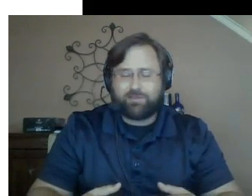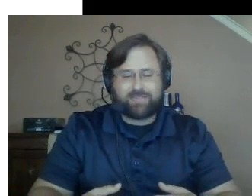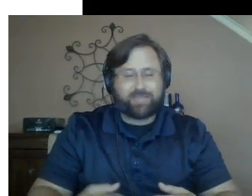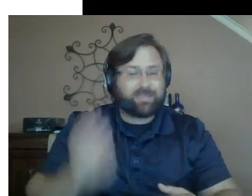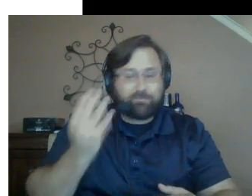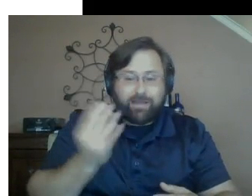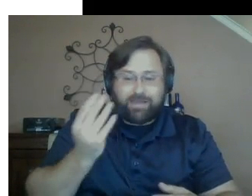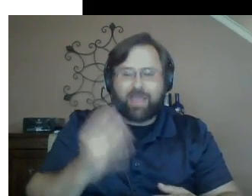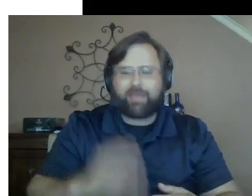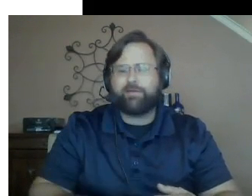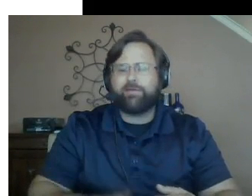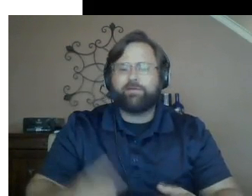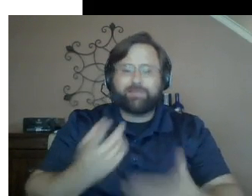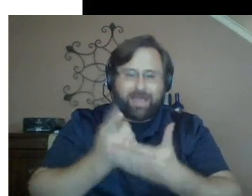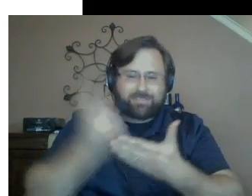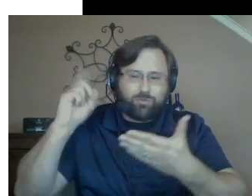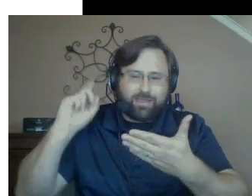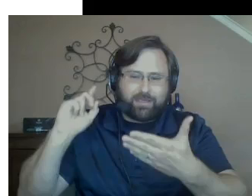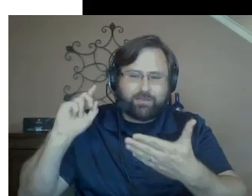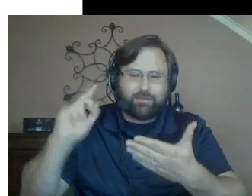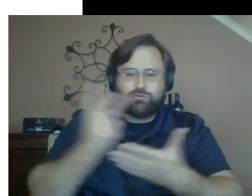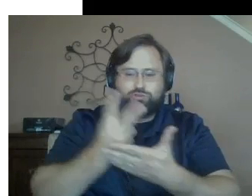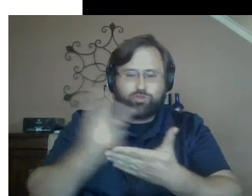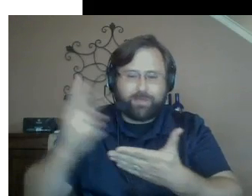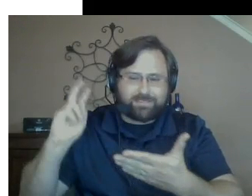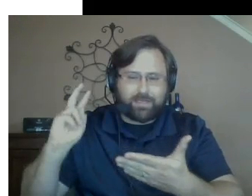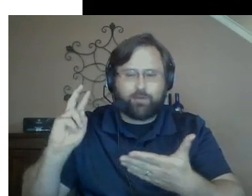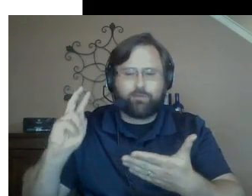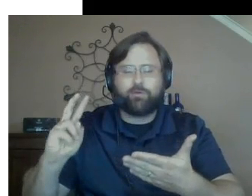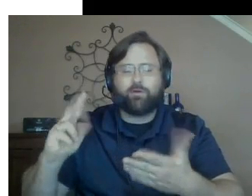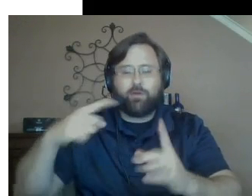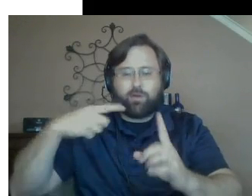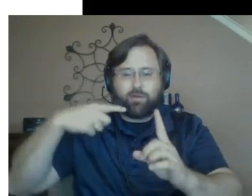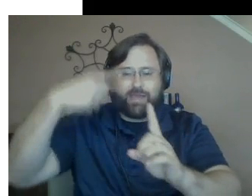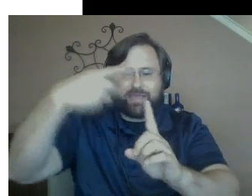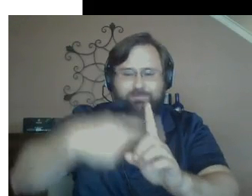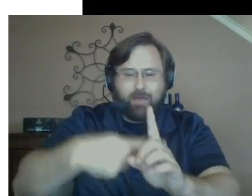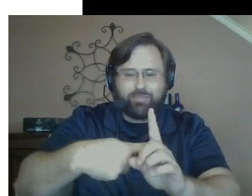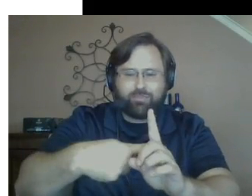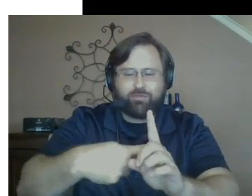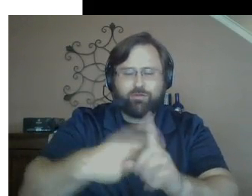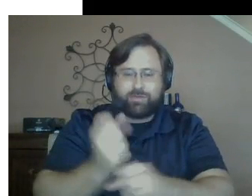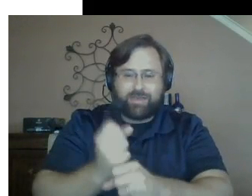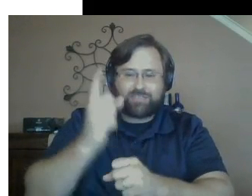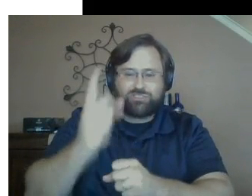signs like monday last week two weeks ago next month next year